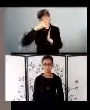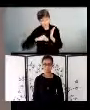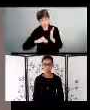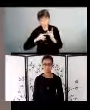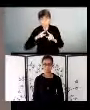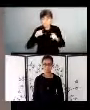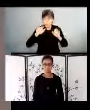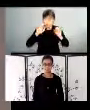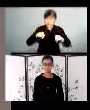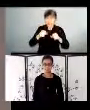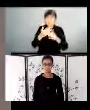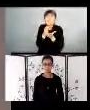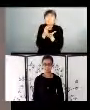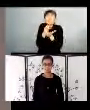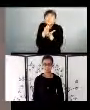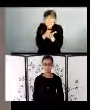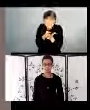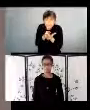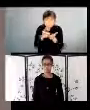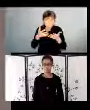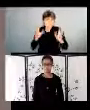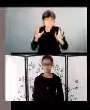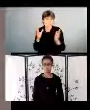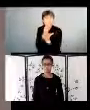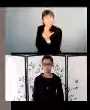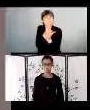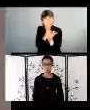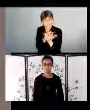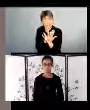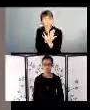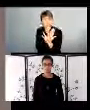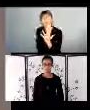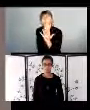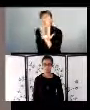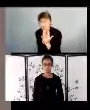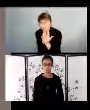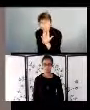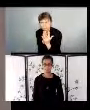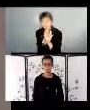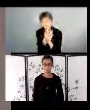part of your project or activities, and some things have just been shifted or adjusted,